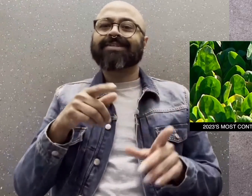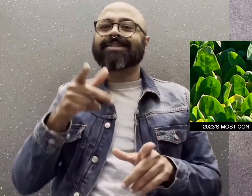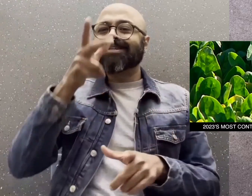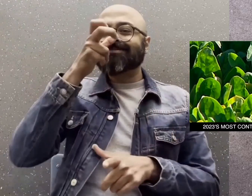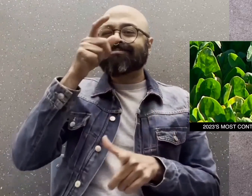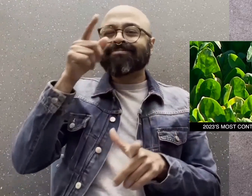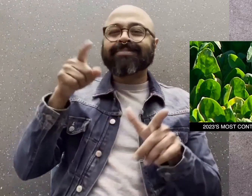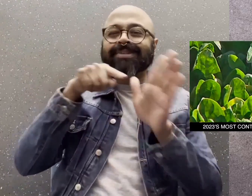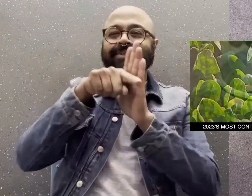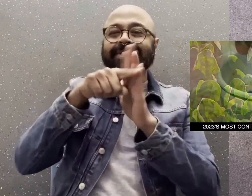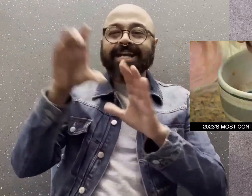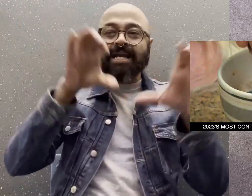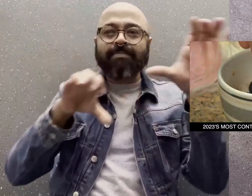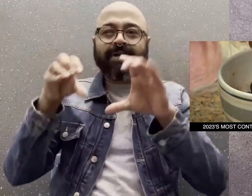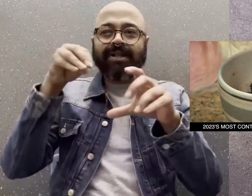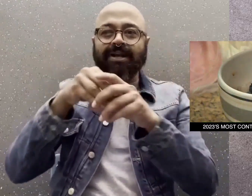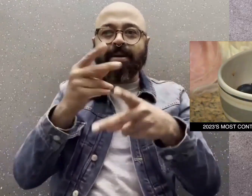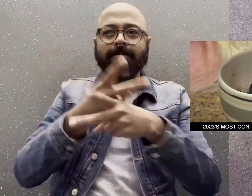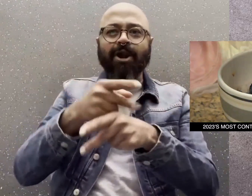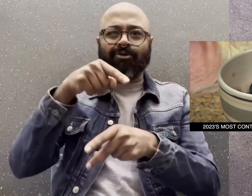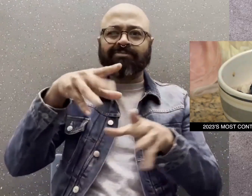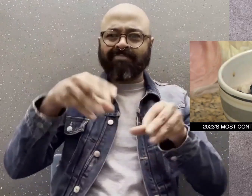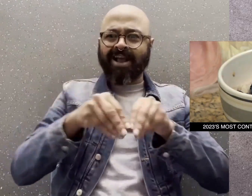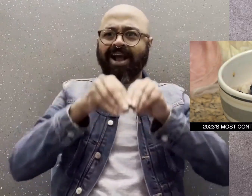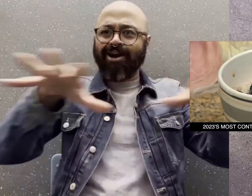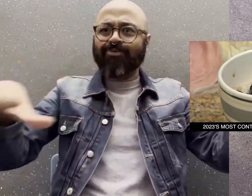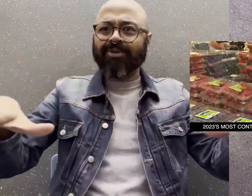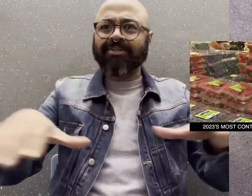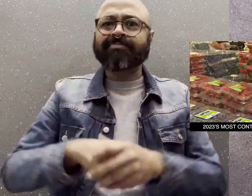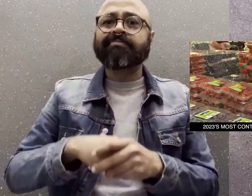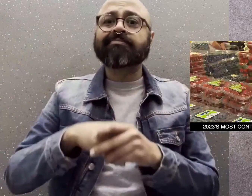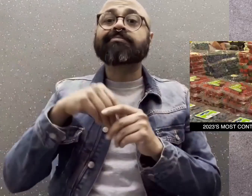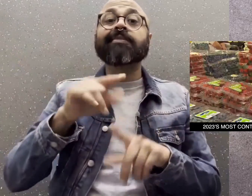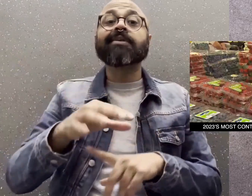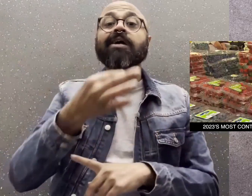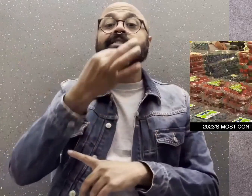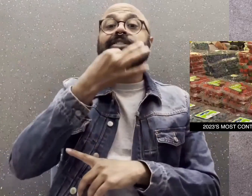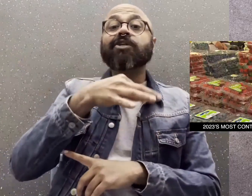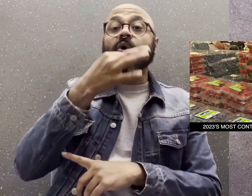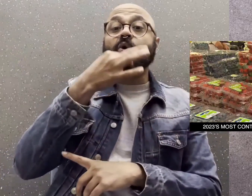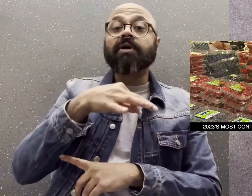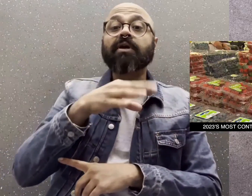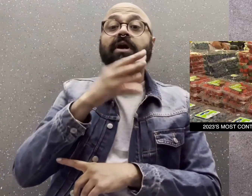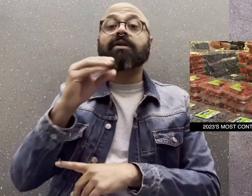the 2023 shoppers guide to pesticides in produce is out.